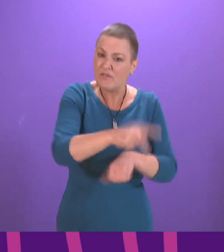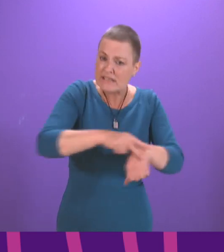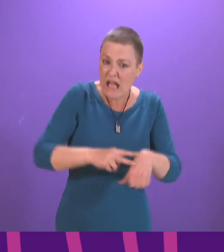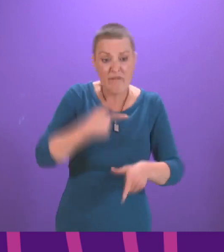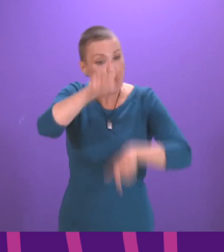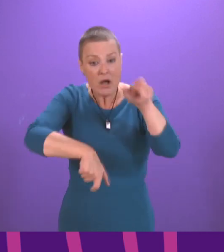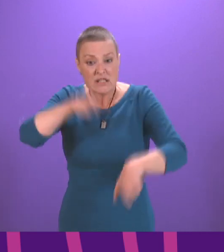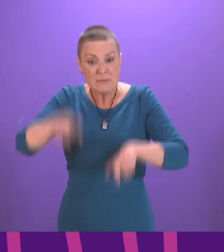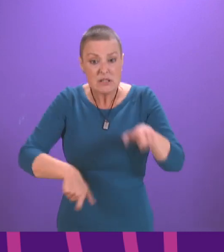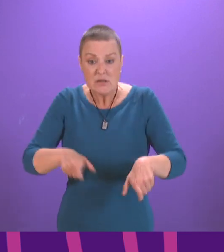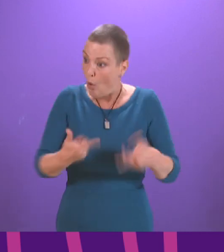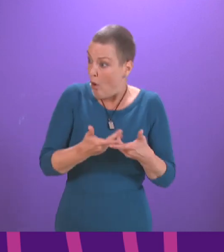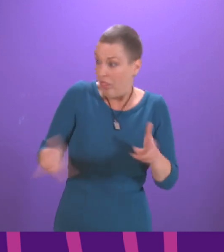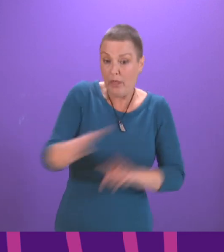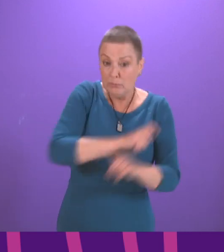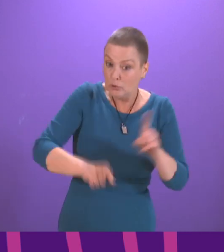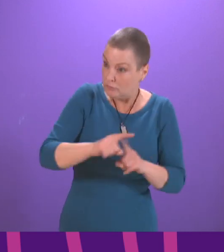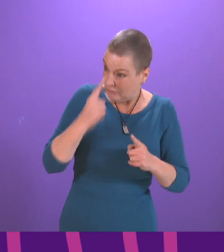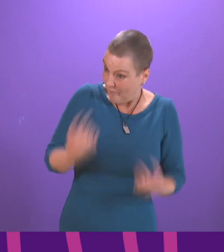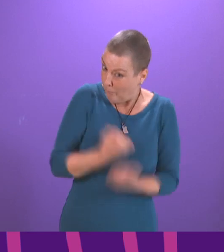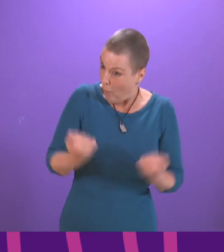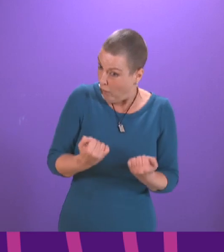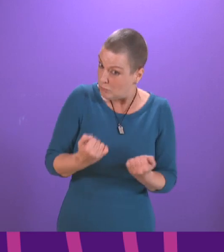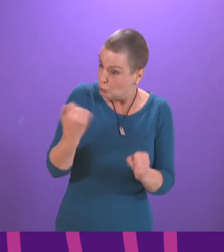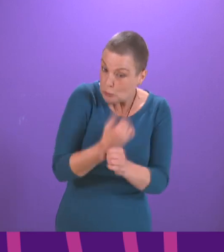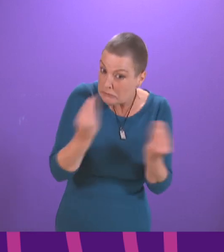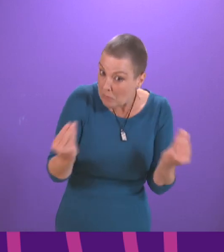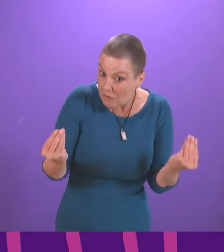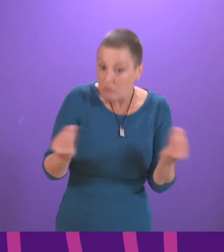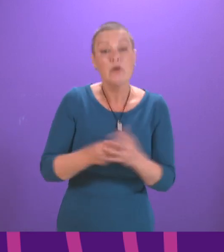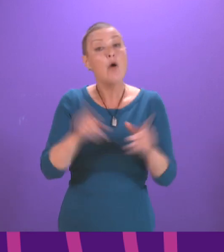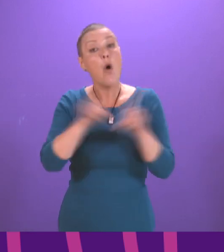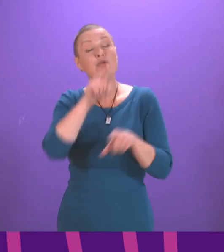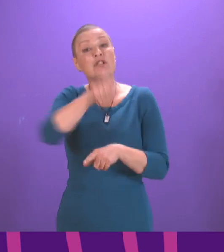customers and the wider community, and does the Scottish Government support the proposals